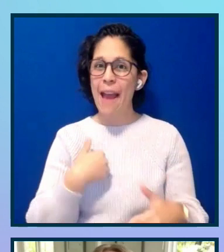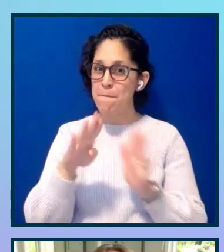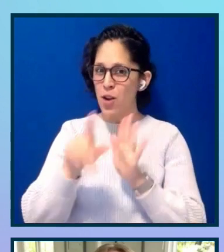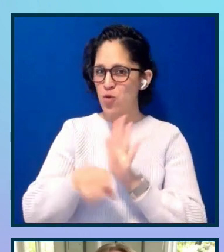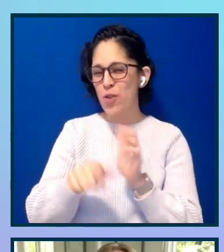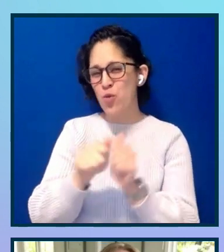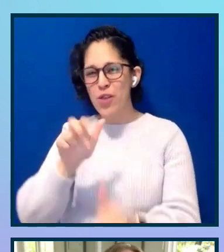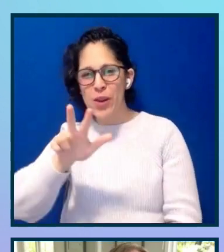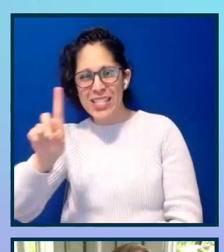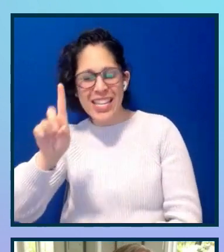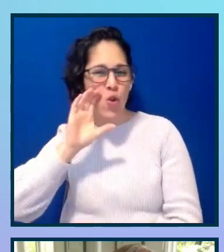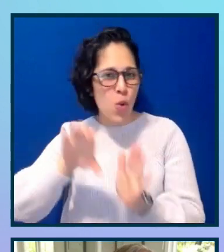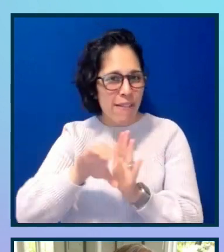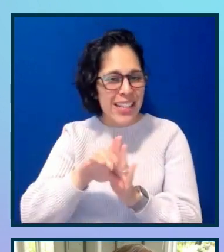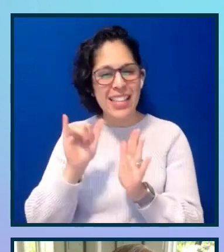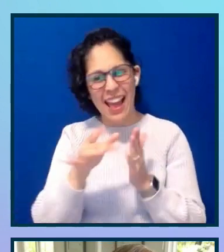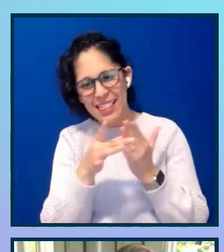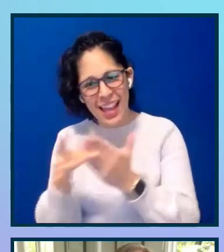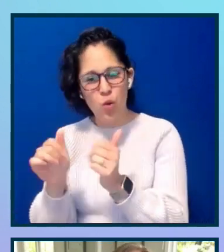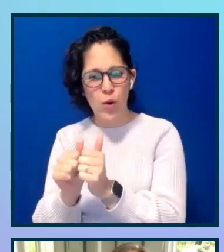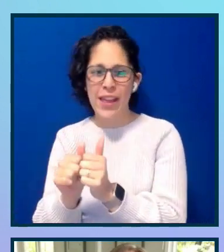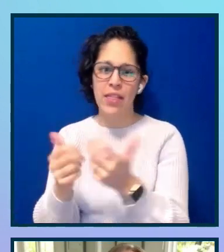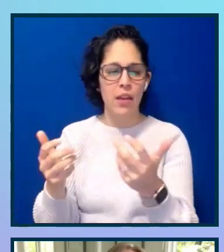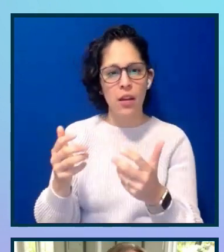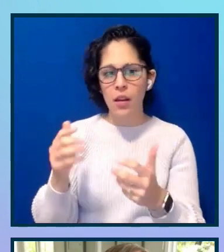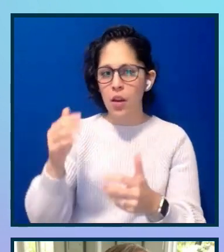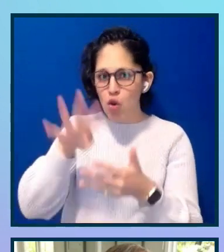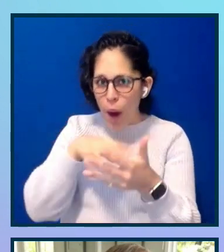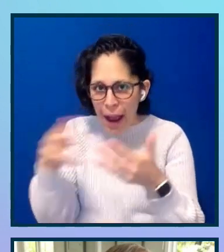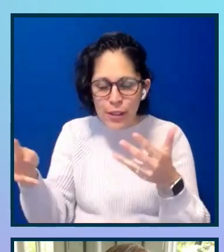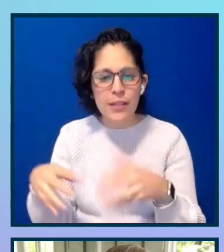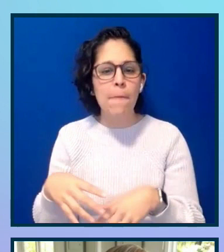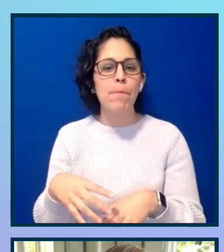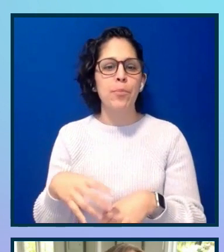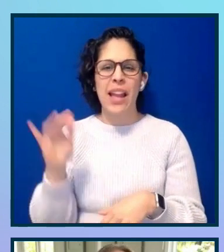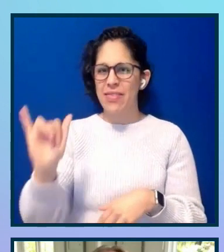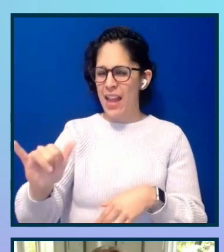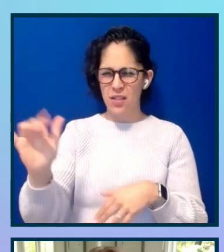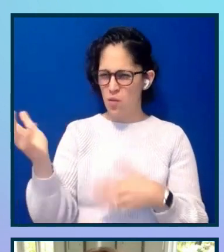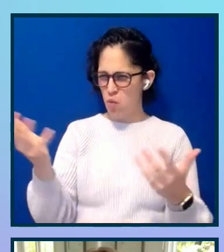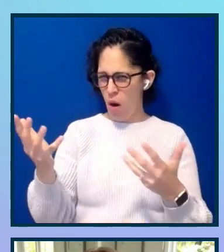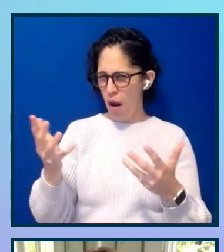and that led me to directed acyclic graphs, which are basically the way information flows